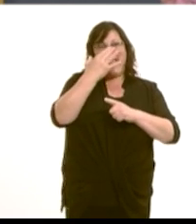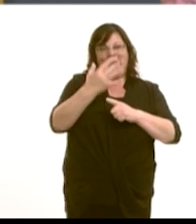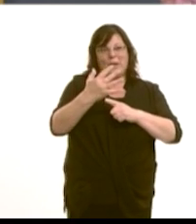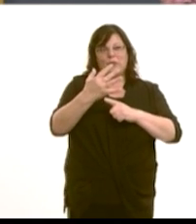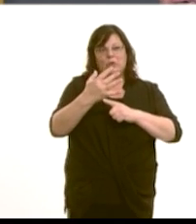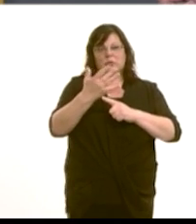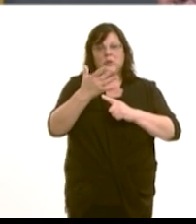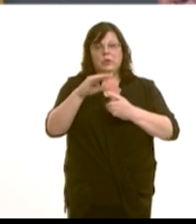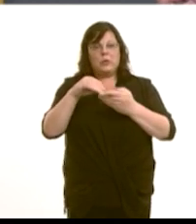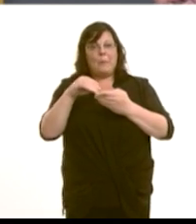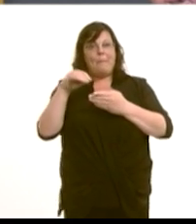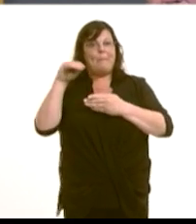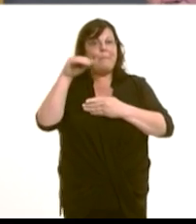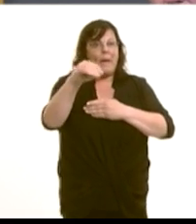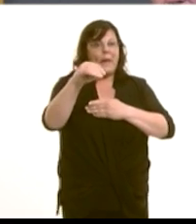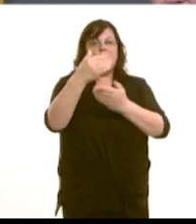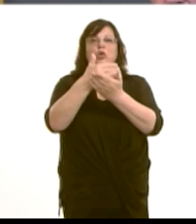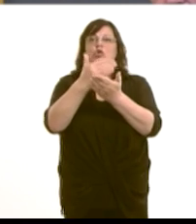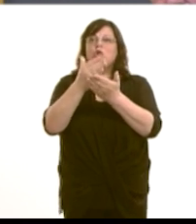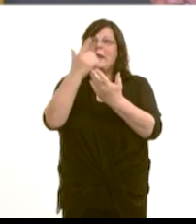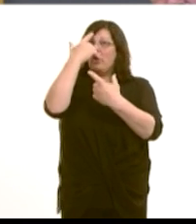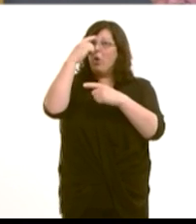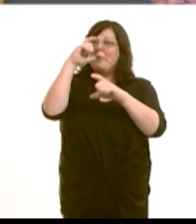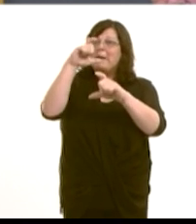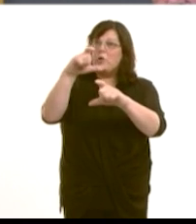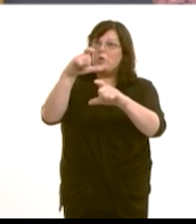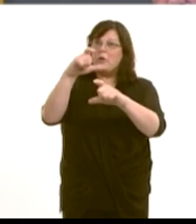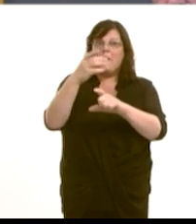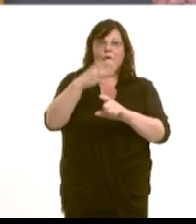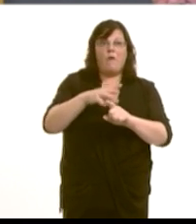is made at the shared accommodation rateói.e. thatís the lowest rateófrom 25 years of